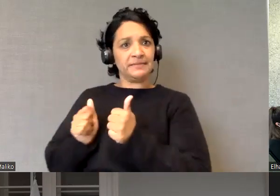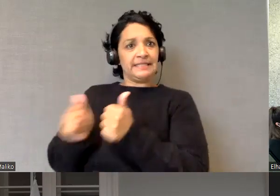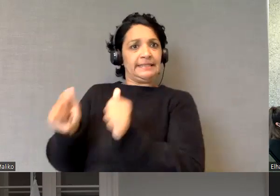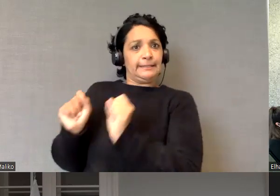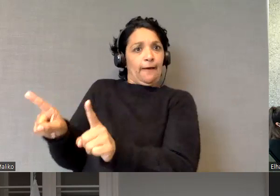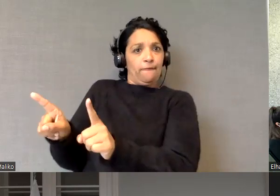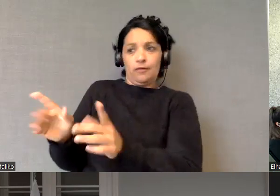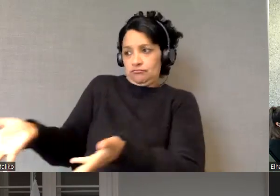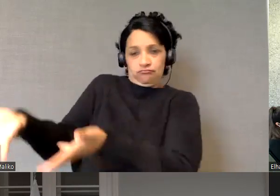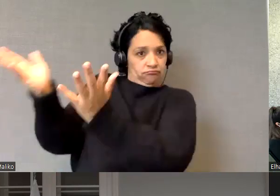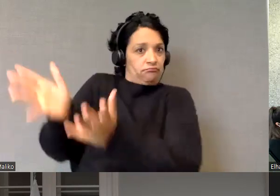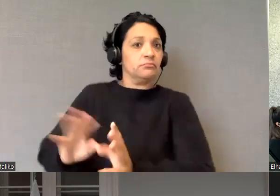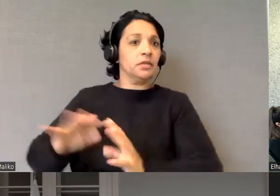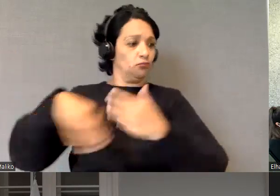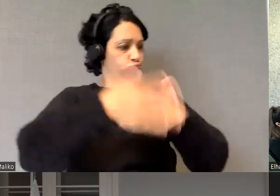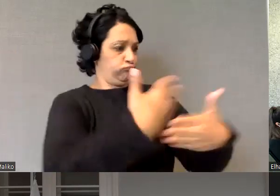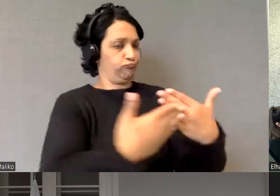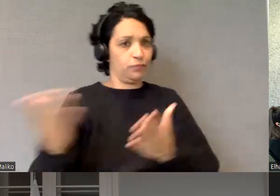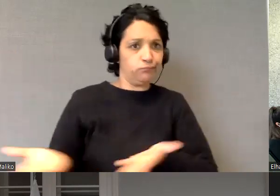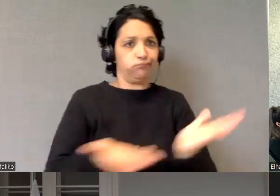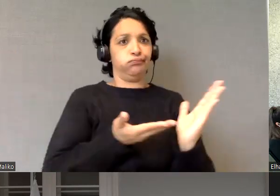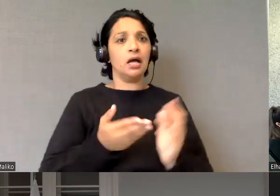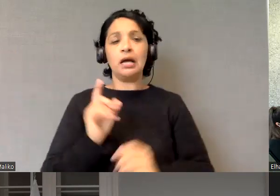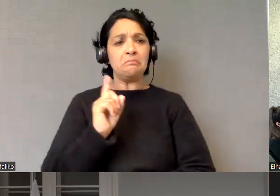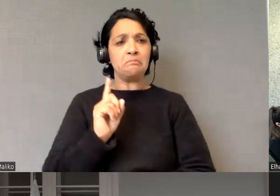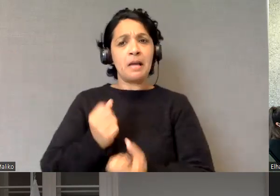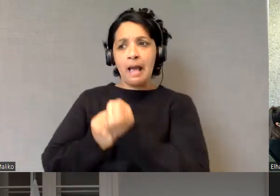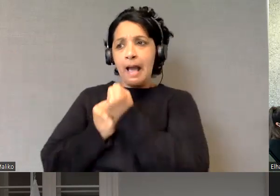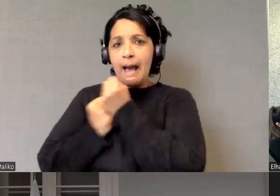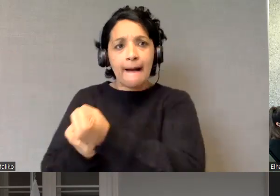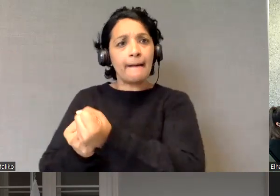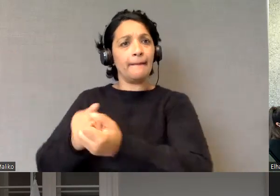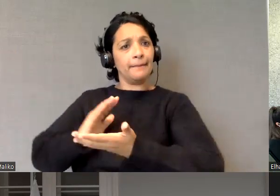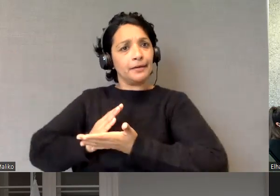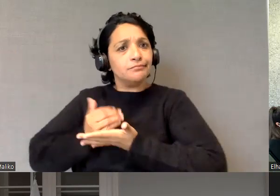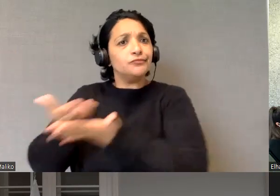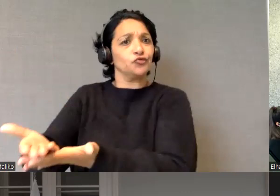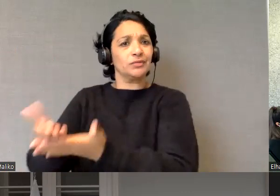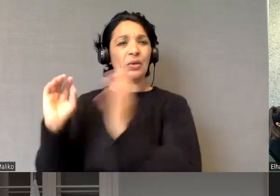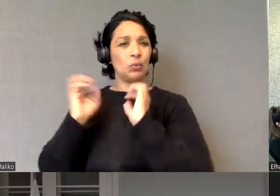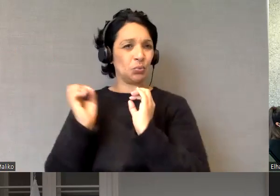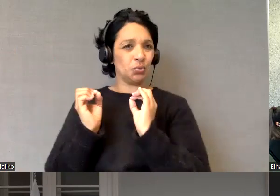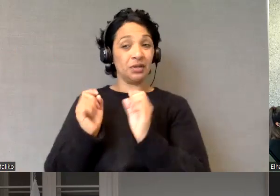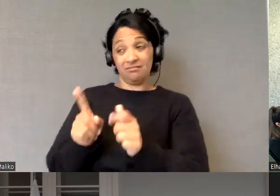They have to get special buses or get special treatment for them but they do it themselves,